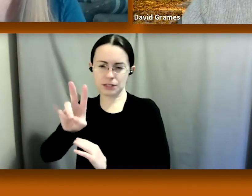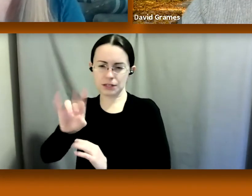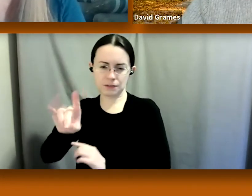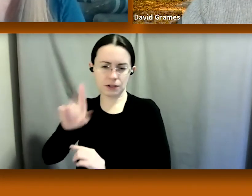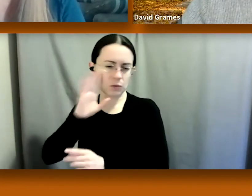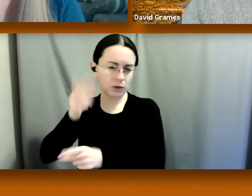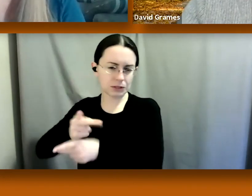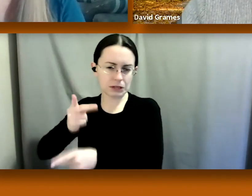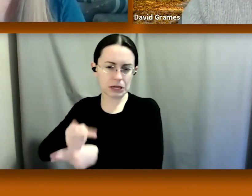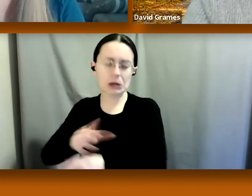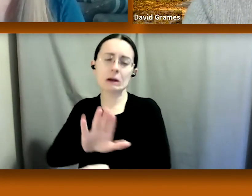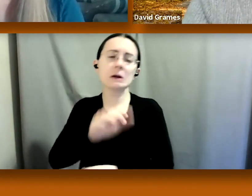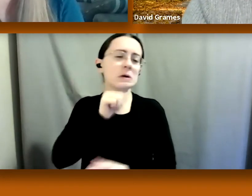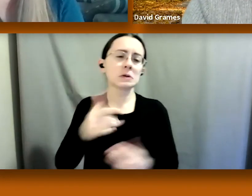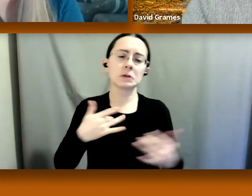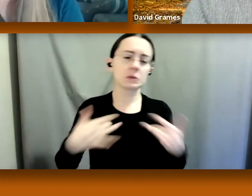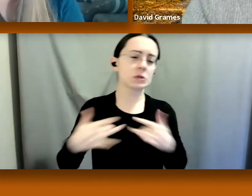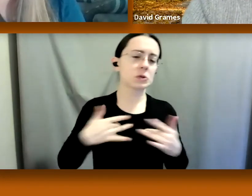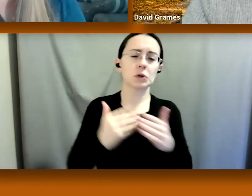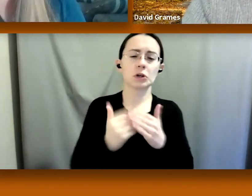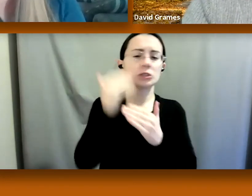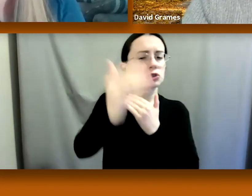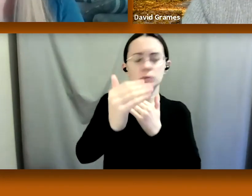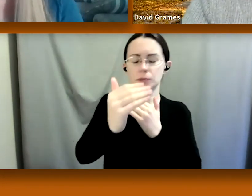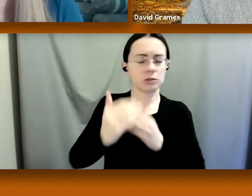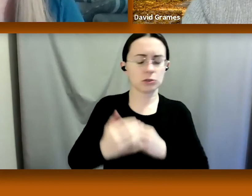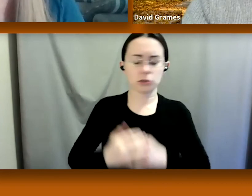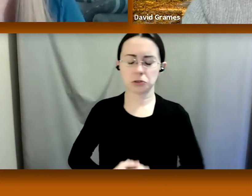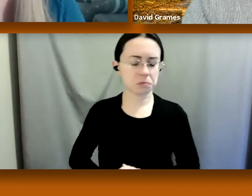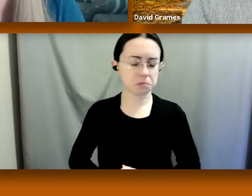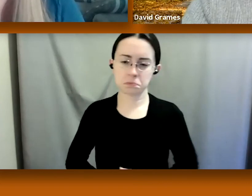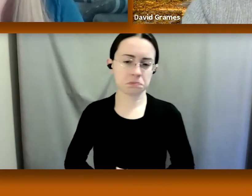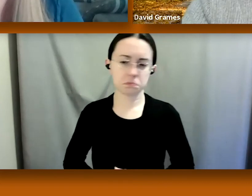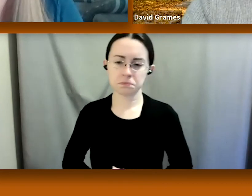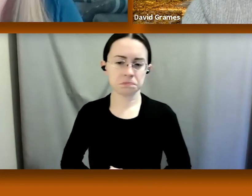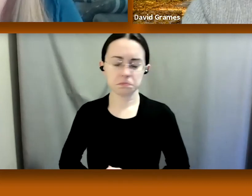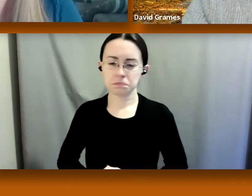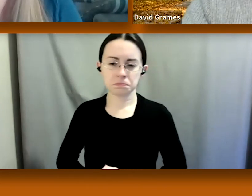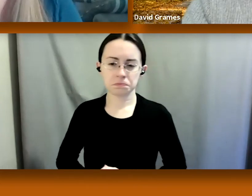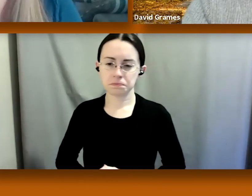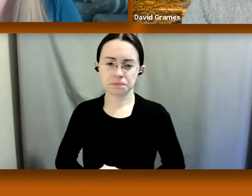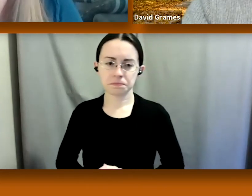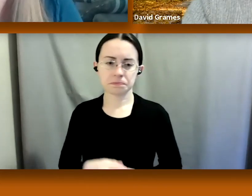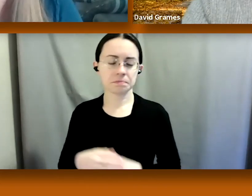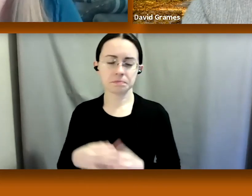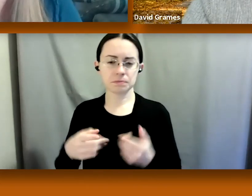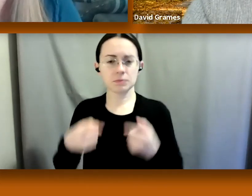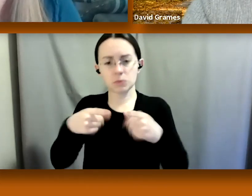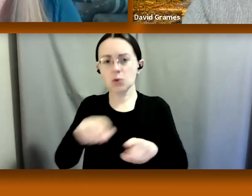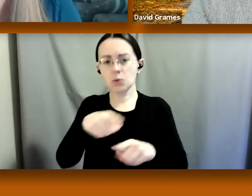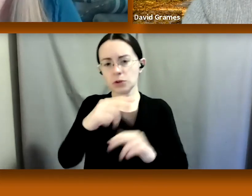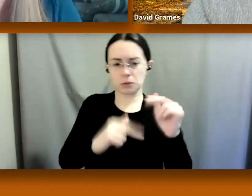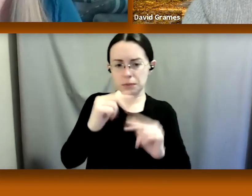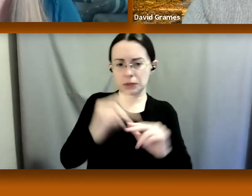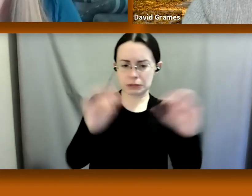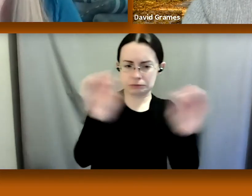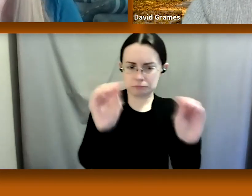too much about that or let that hold you up on when you're building your budget. David will work on that with you.